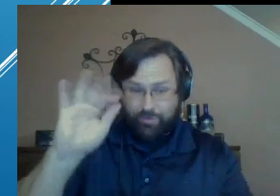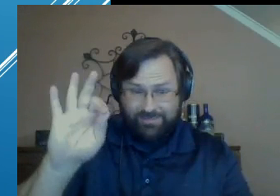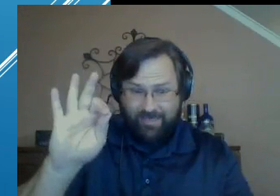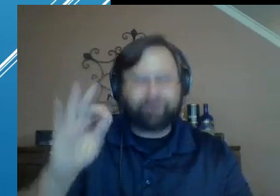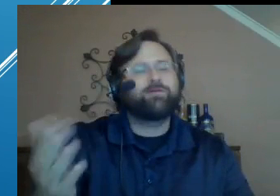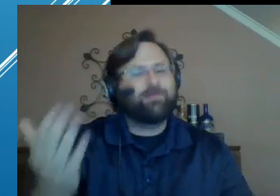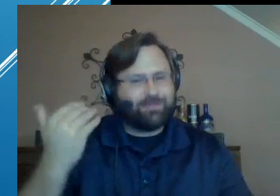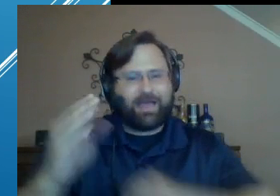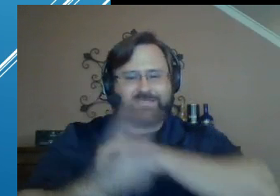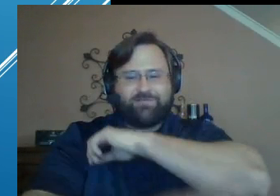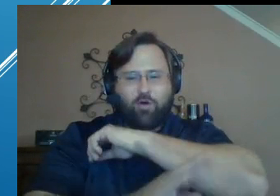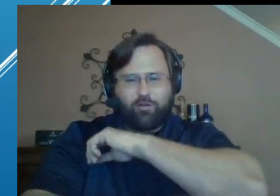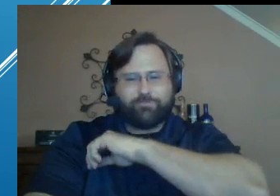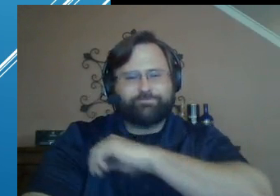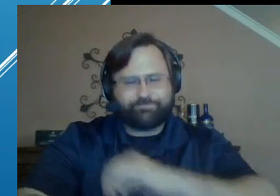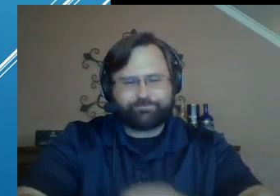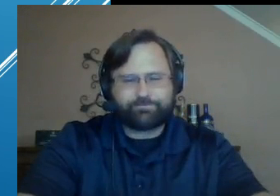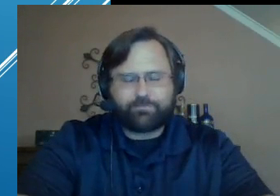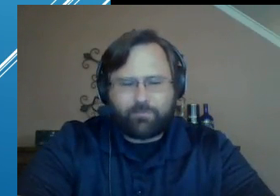usf last fall